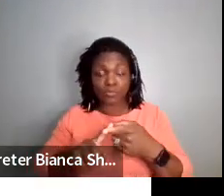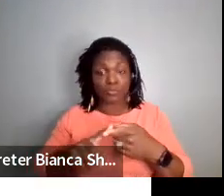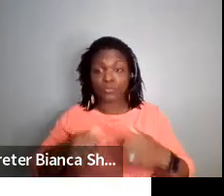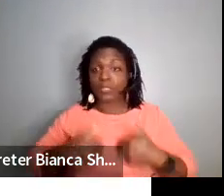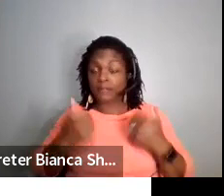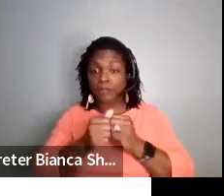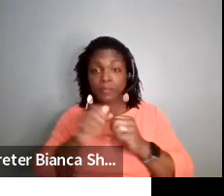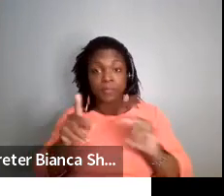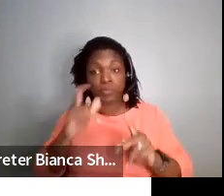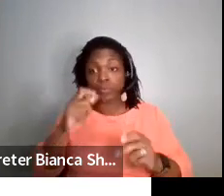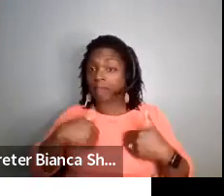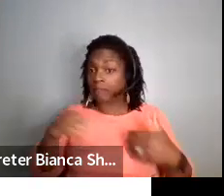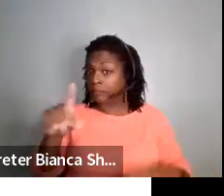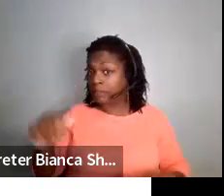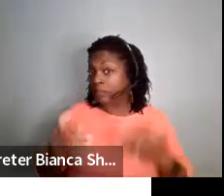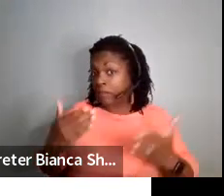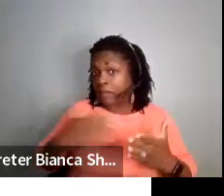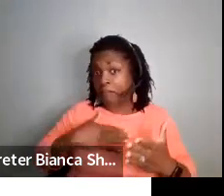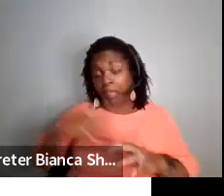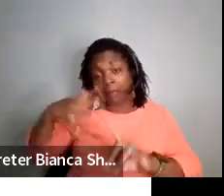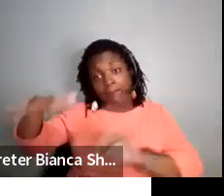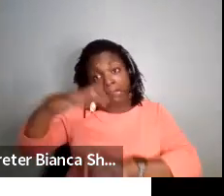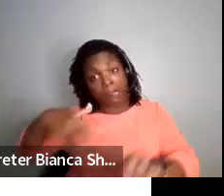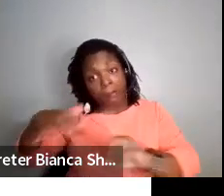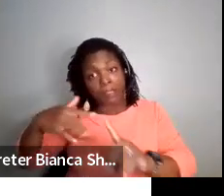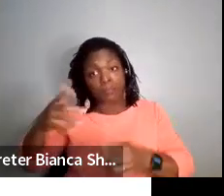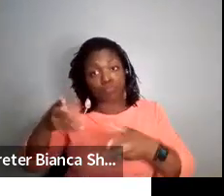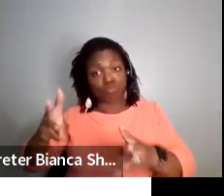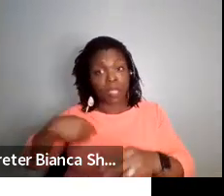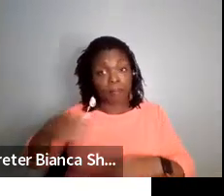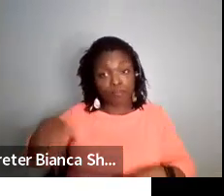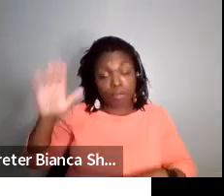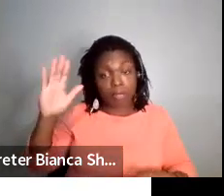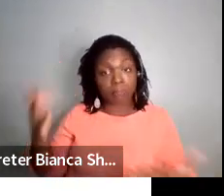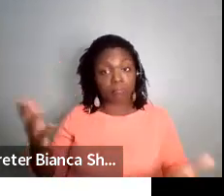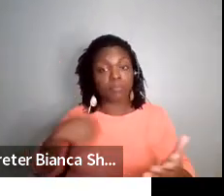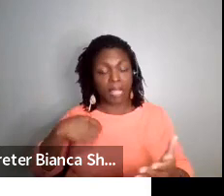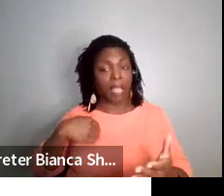It could be because of my environment. I still remember very distinctly.